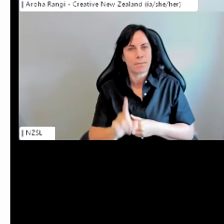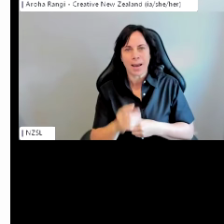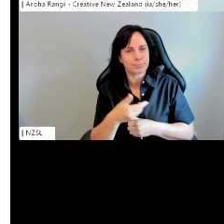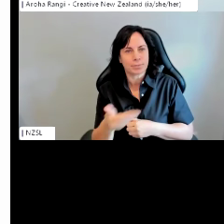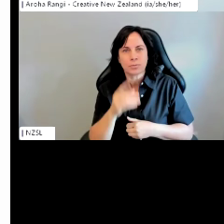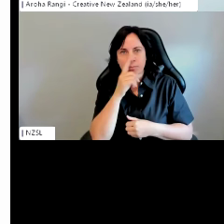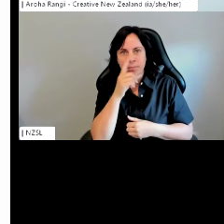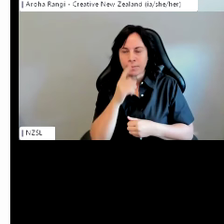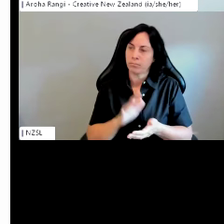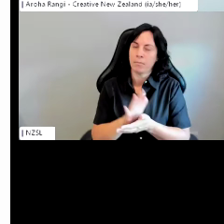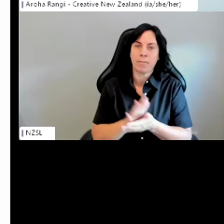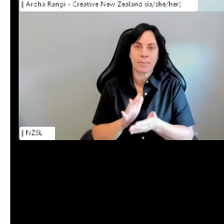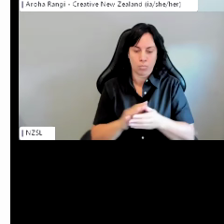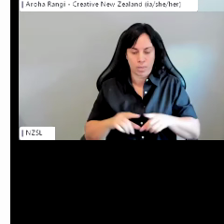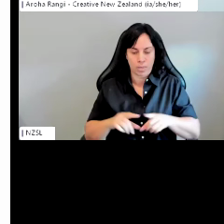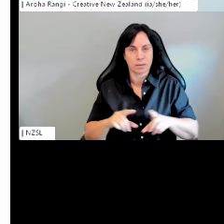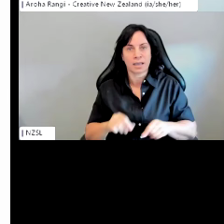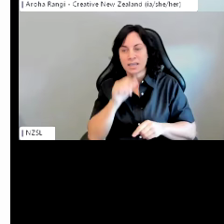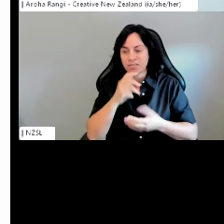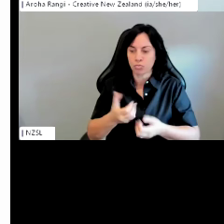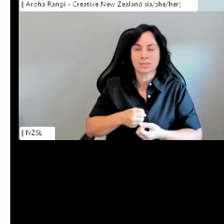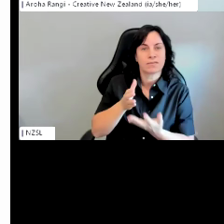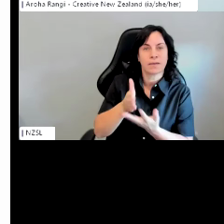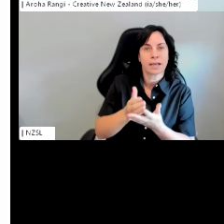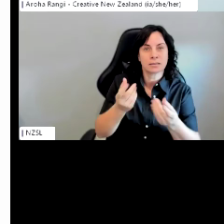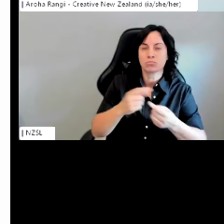access price, you're delighted. If you paid the standard price, you feel it you're doing your